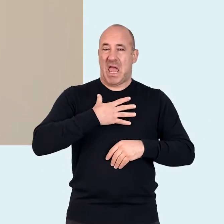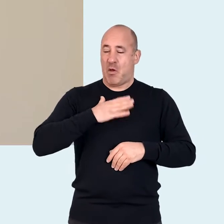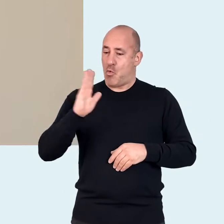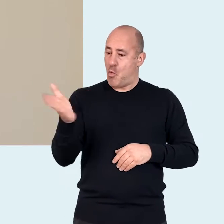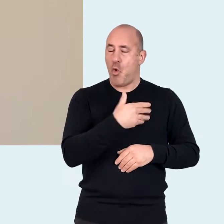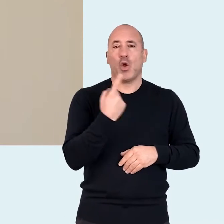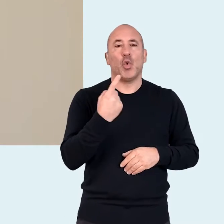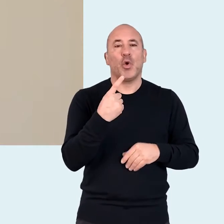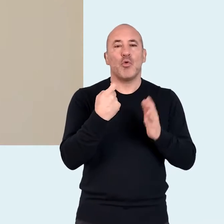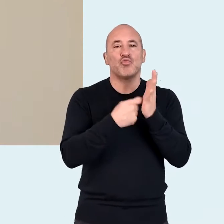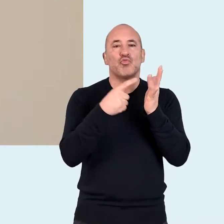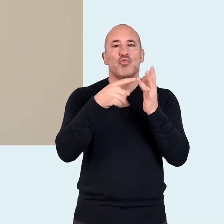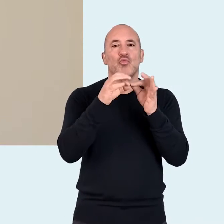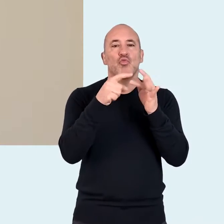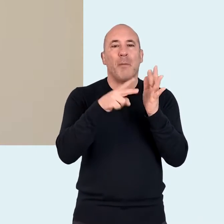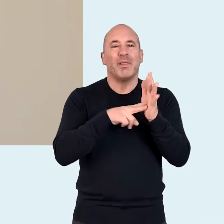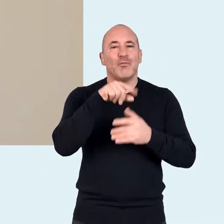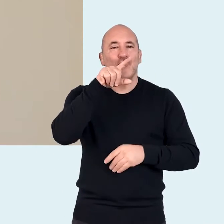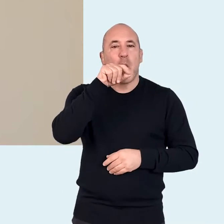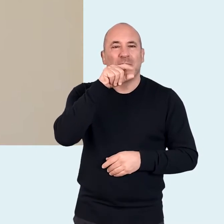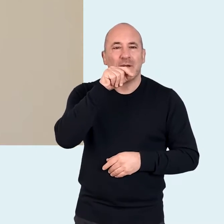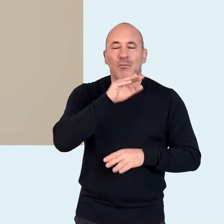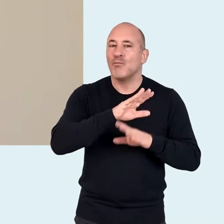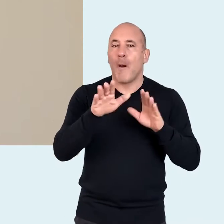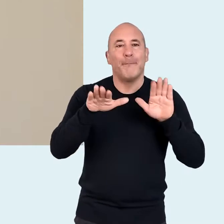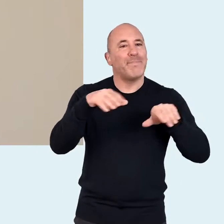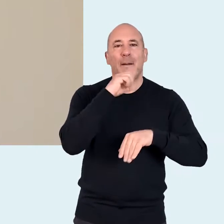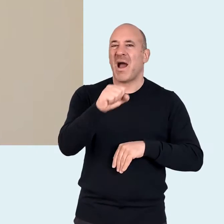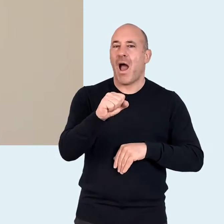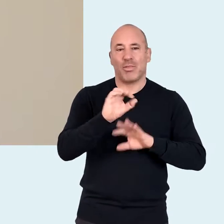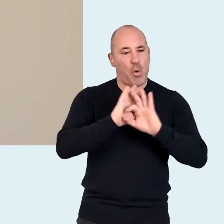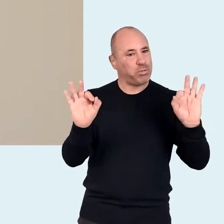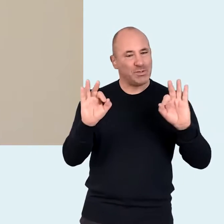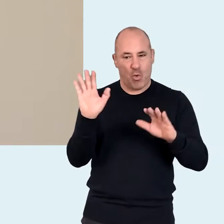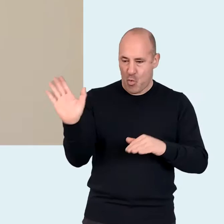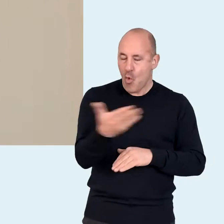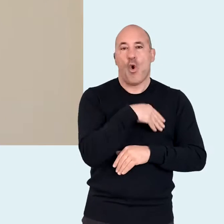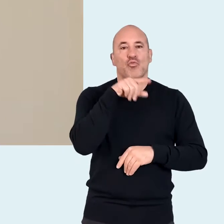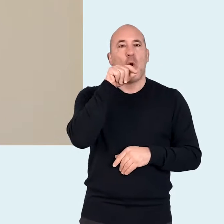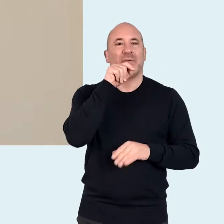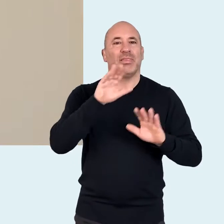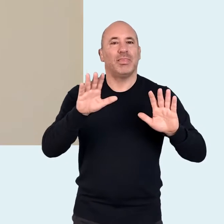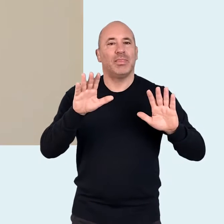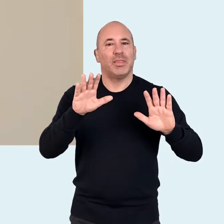image or best way for me to describe this is to say that I like it when everybody is